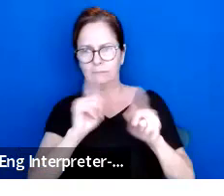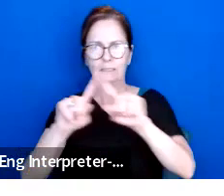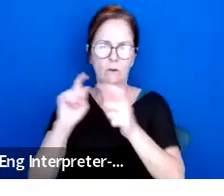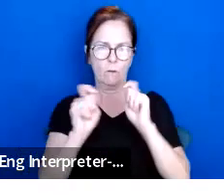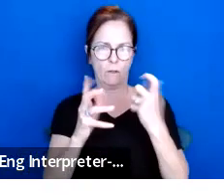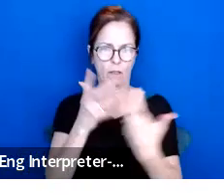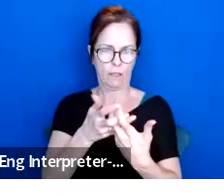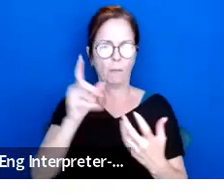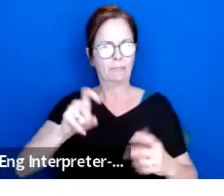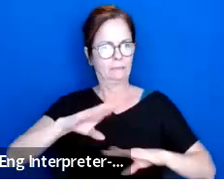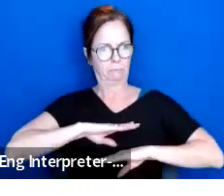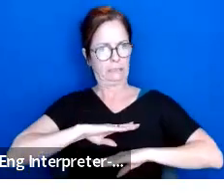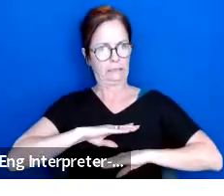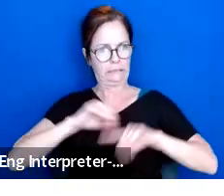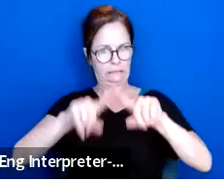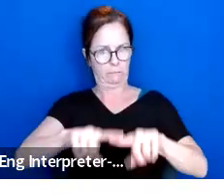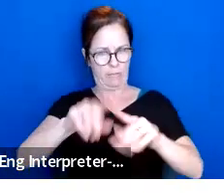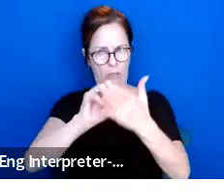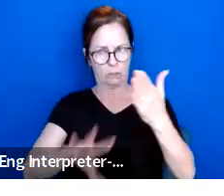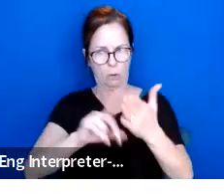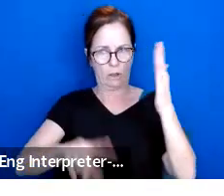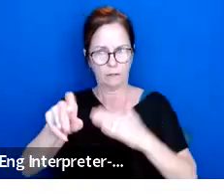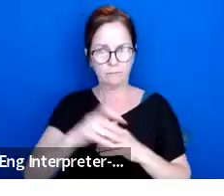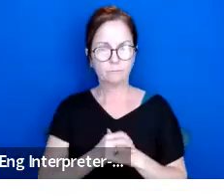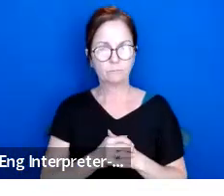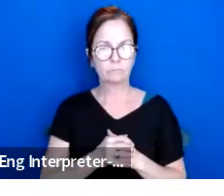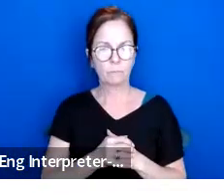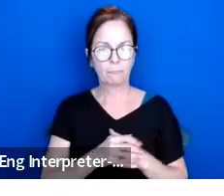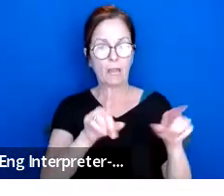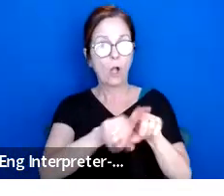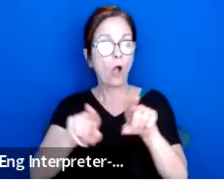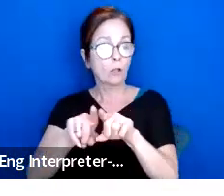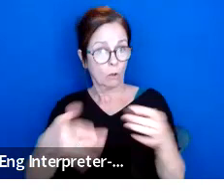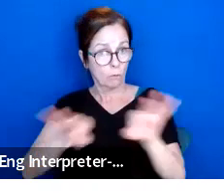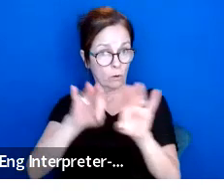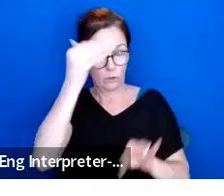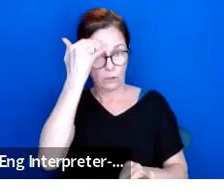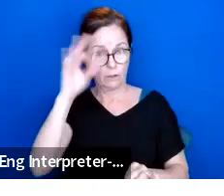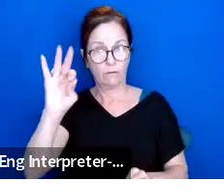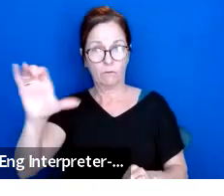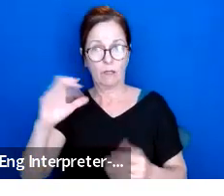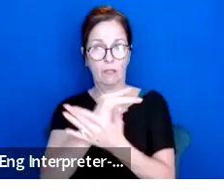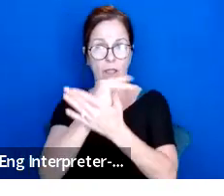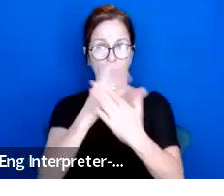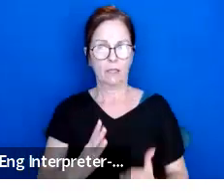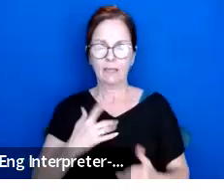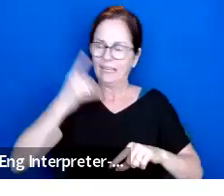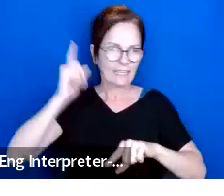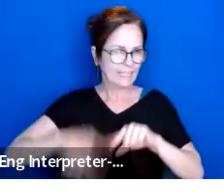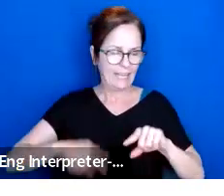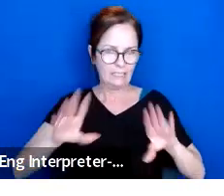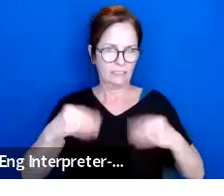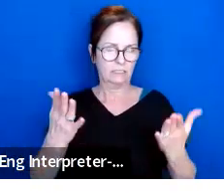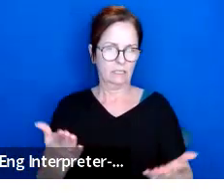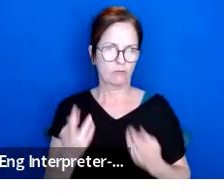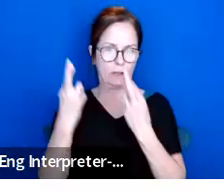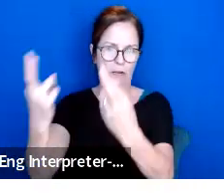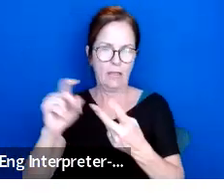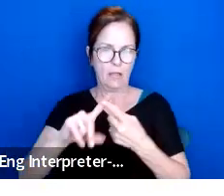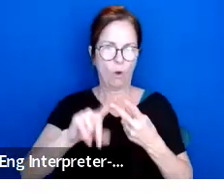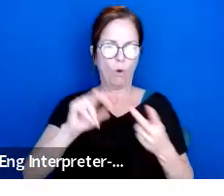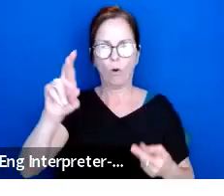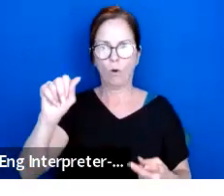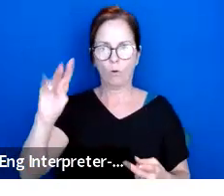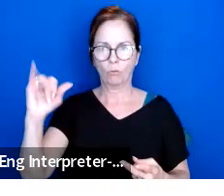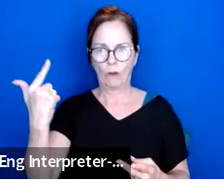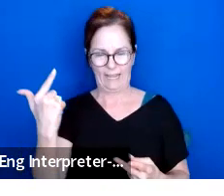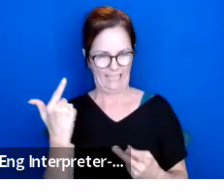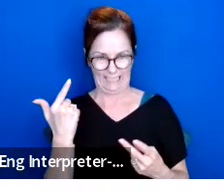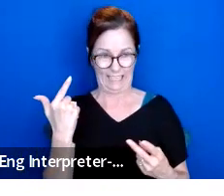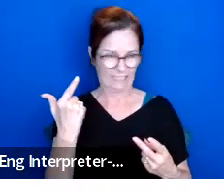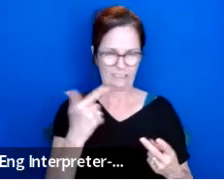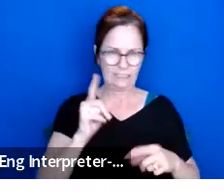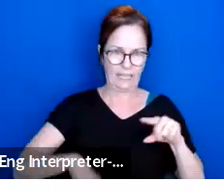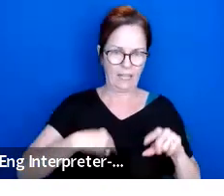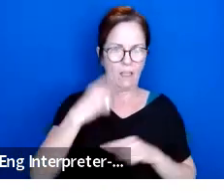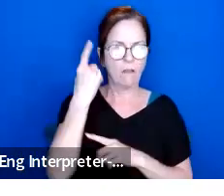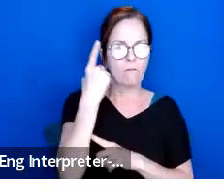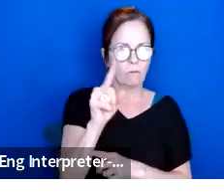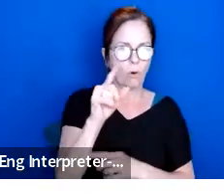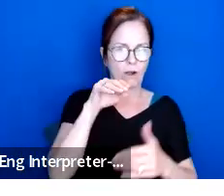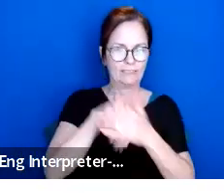However, it's also important for to know that faculty reviewers may not give recommendations and or ranking of less than satisfactory for general accessibility work for in person or online classes.